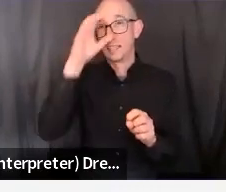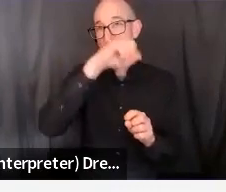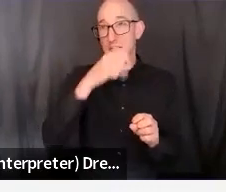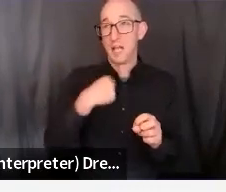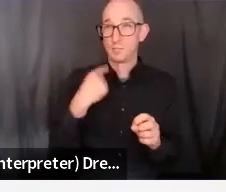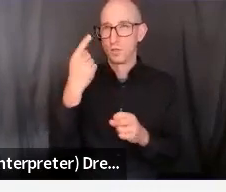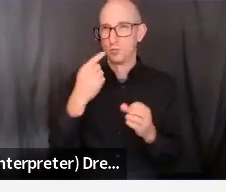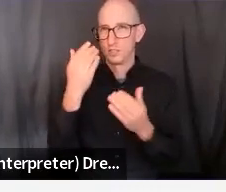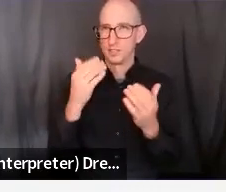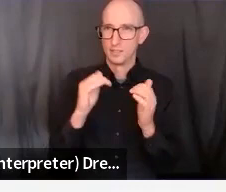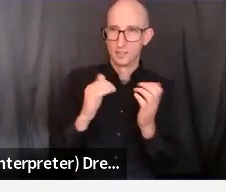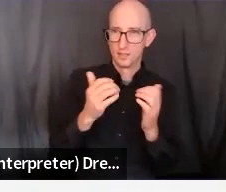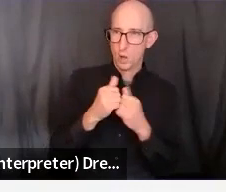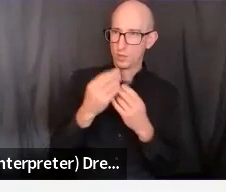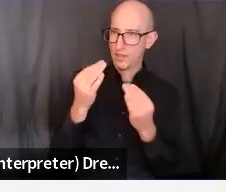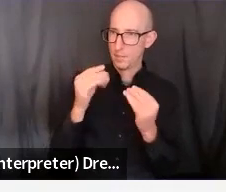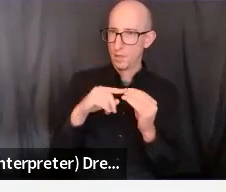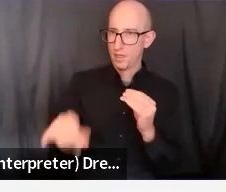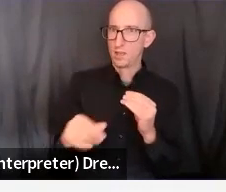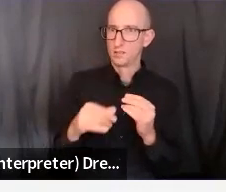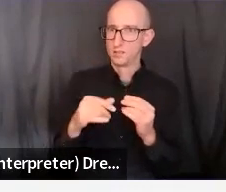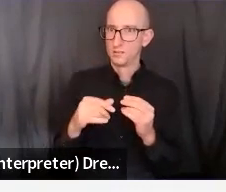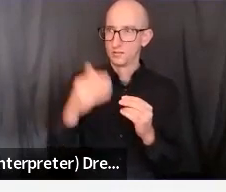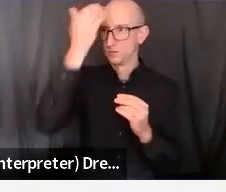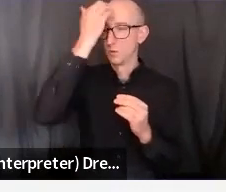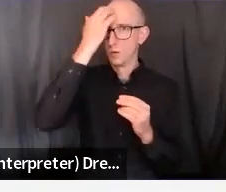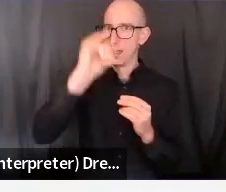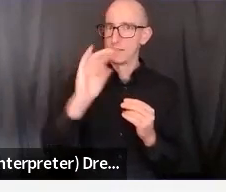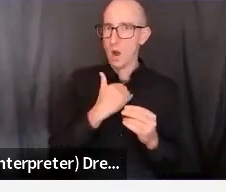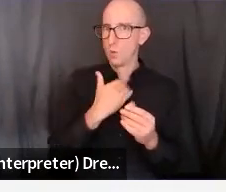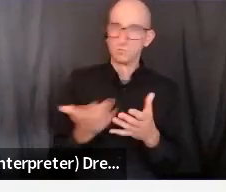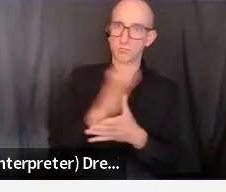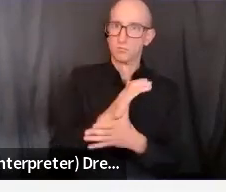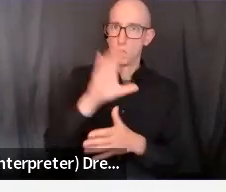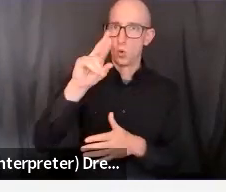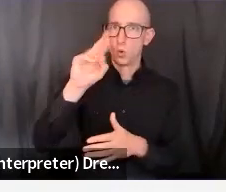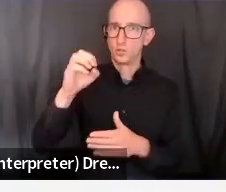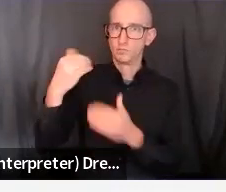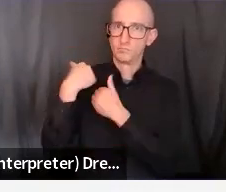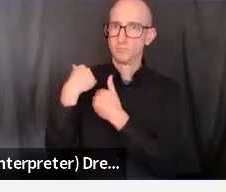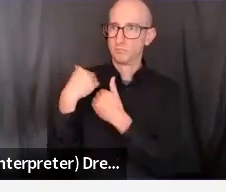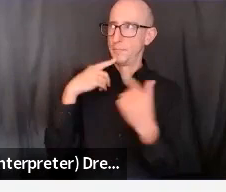your plans of action and consider various funding opportunities. As Harold Rickenbacker mentioned,